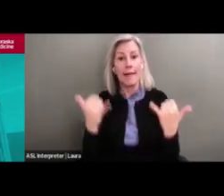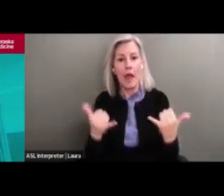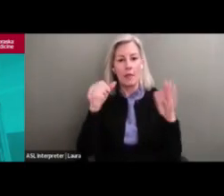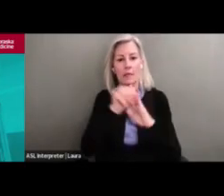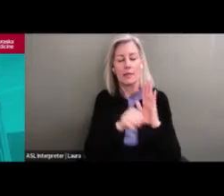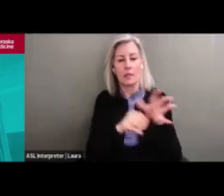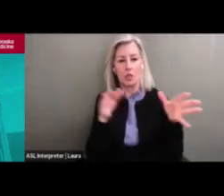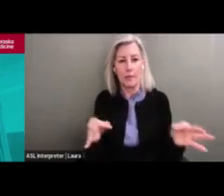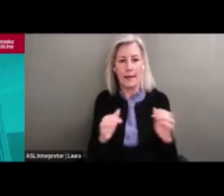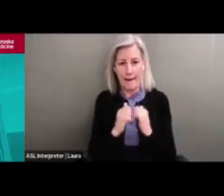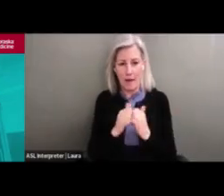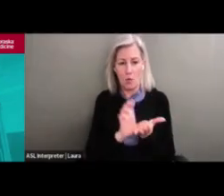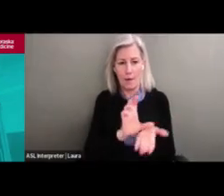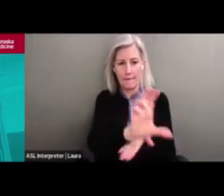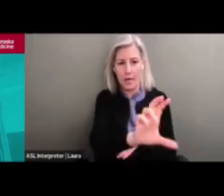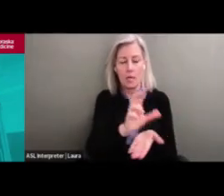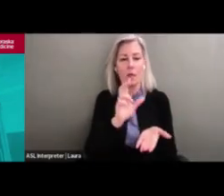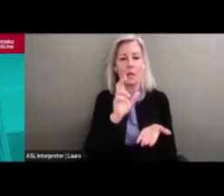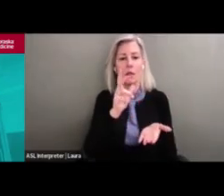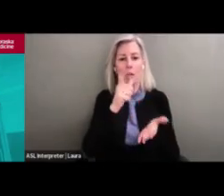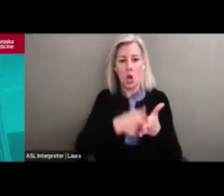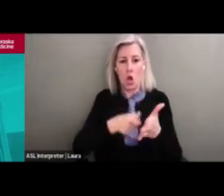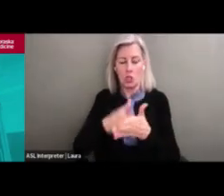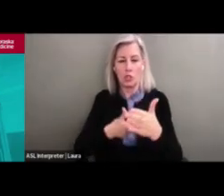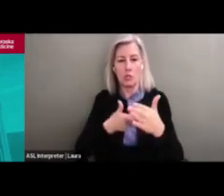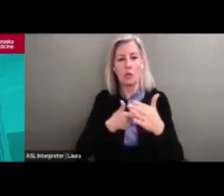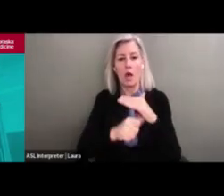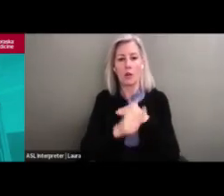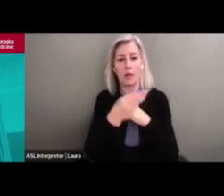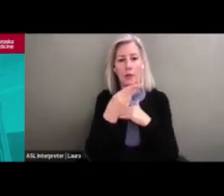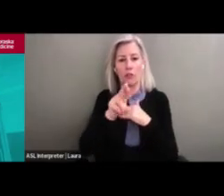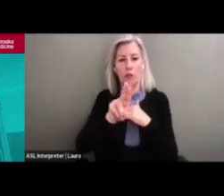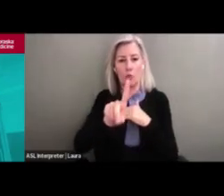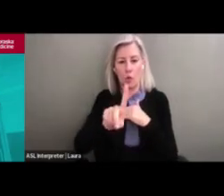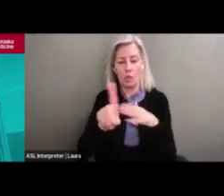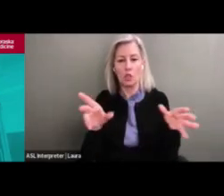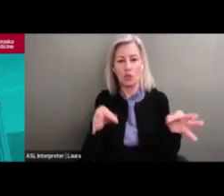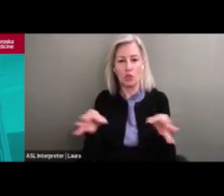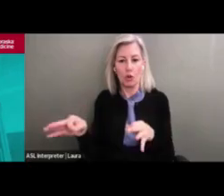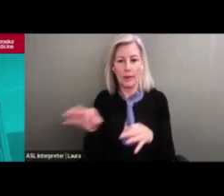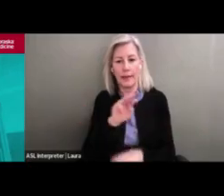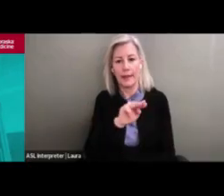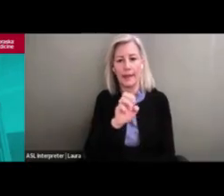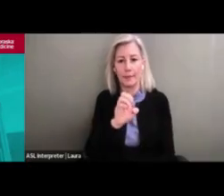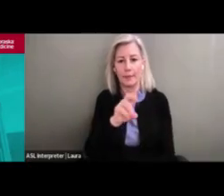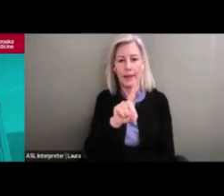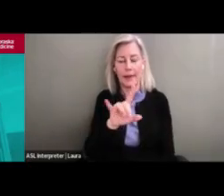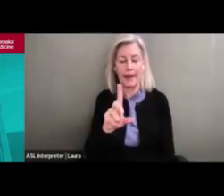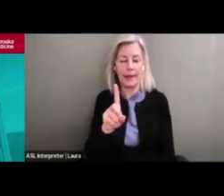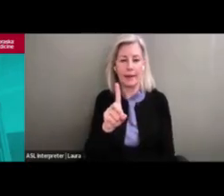between three and 10% to keep funding in line with what was approved by the state legislature. Now, the state is trying to determine